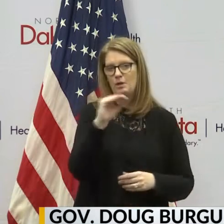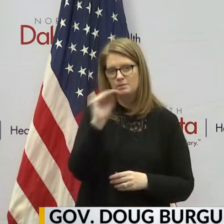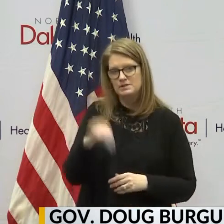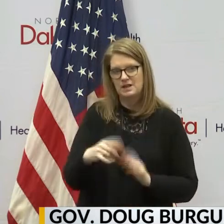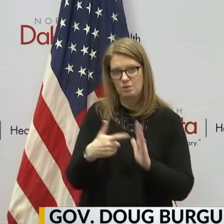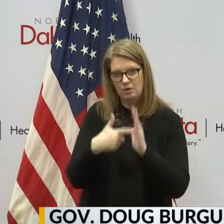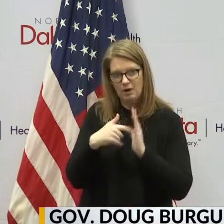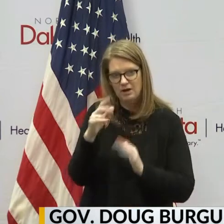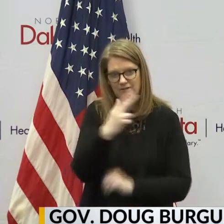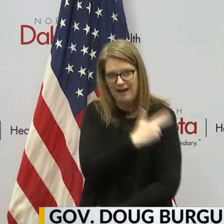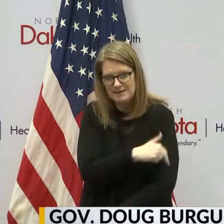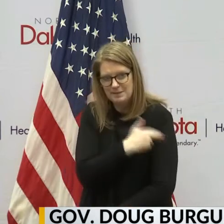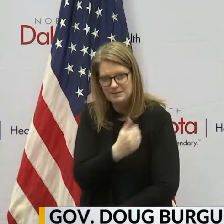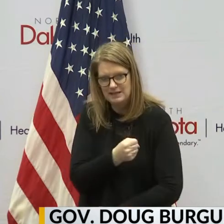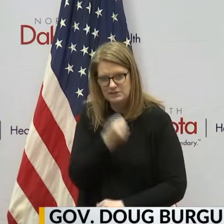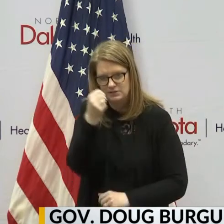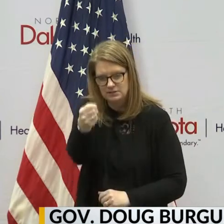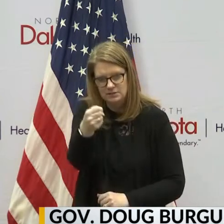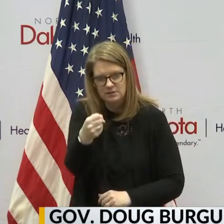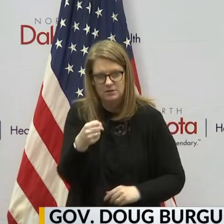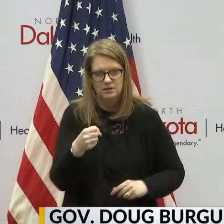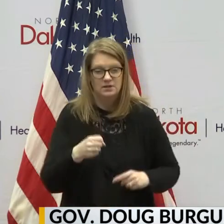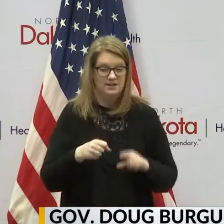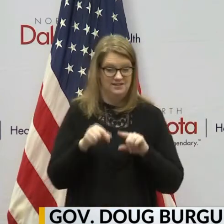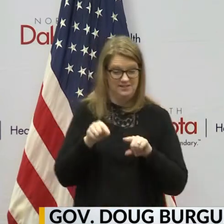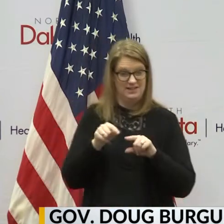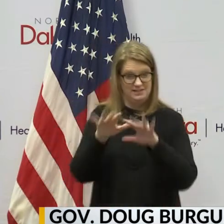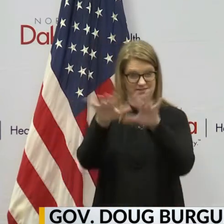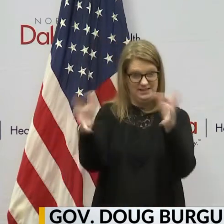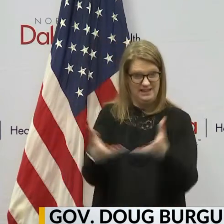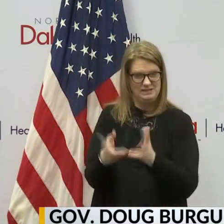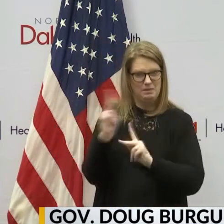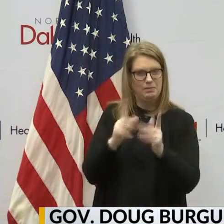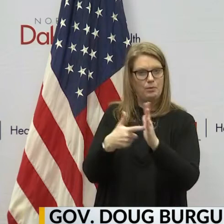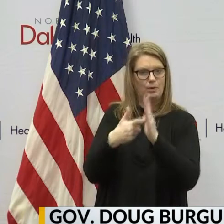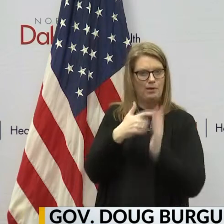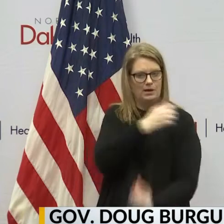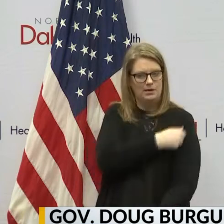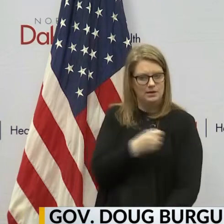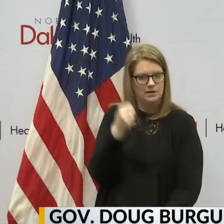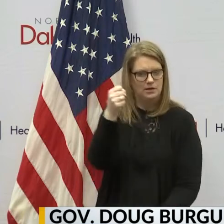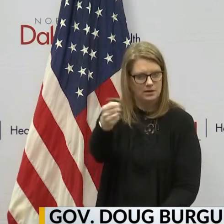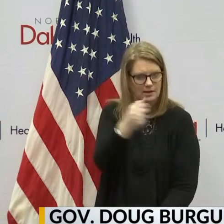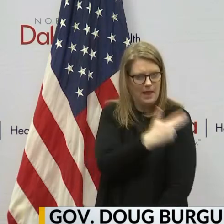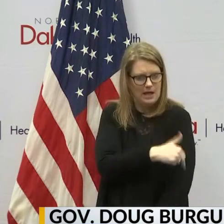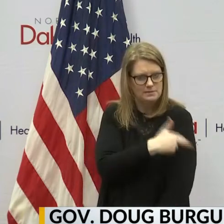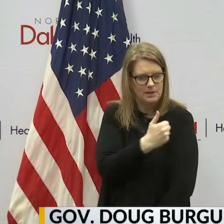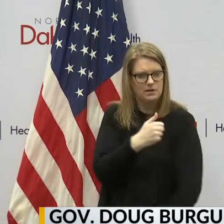IF YOU HAVE 80 PERCENT OF THE PEOPLE GENERALLY THAT DON'T REQUIRE HOSPITALIZATION, 20 PERCENT TO REQUIRE